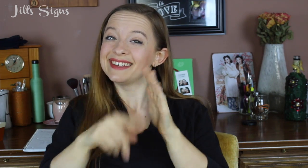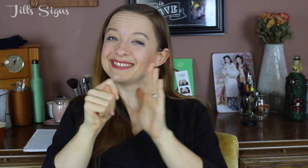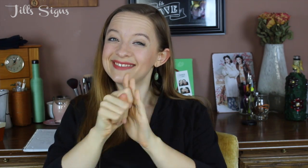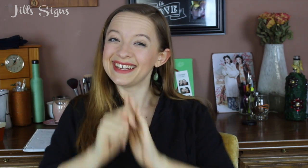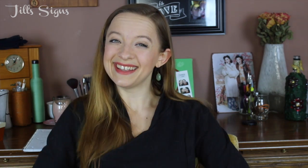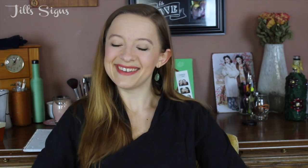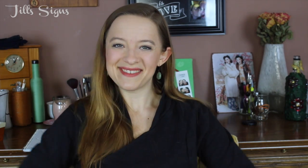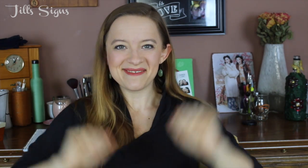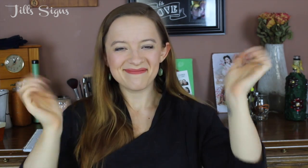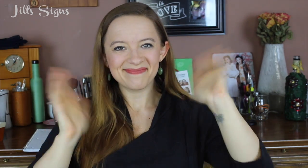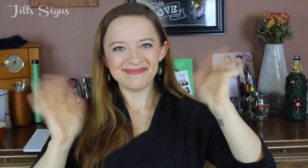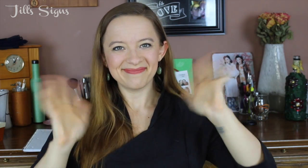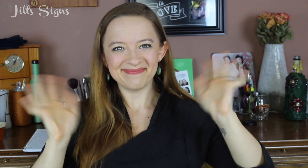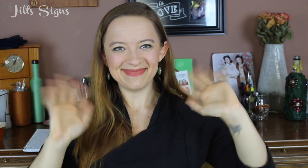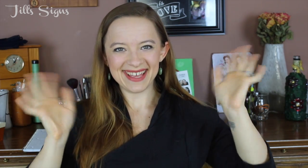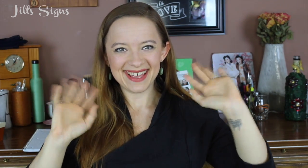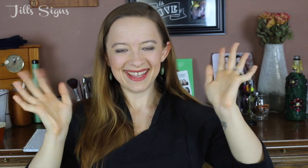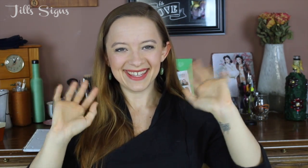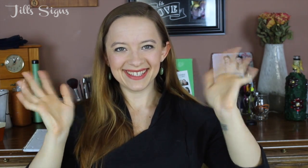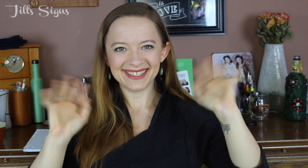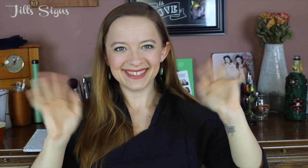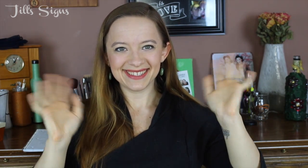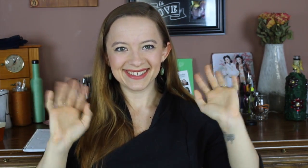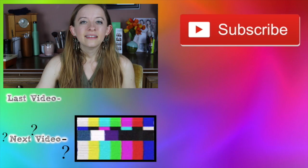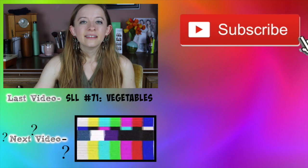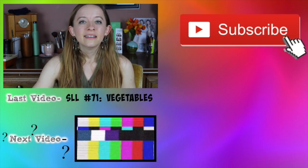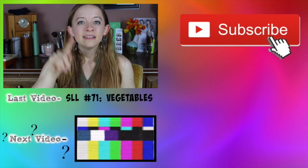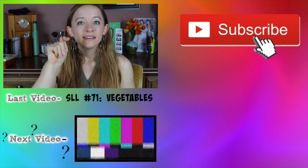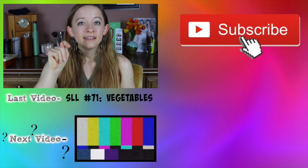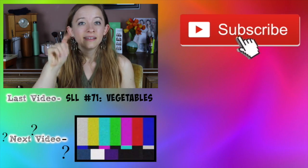Yeah I'll see you all in the next video. Bye!